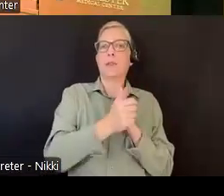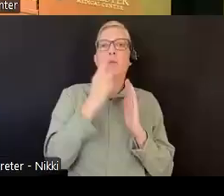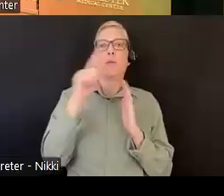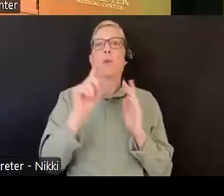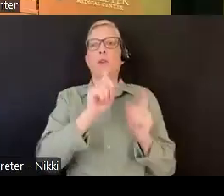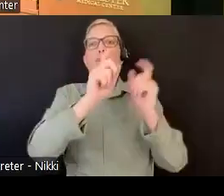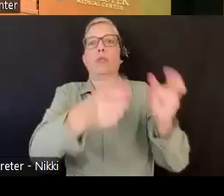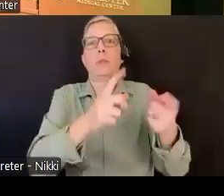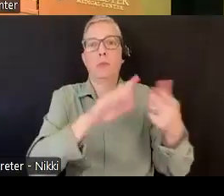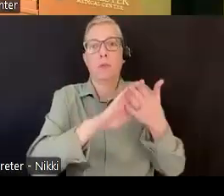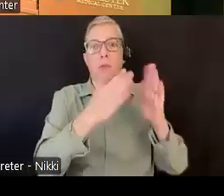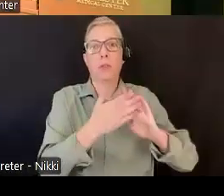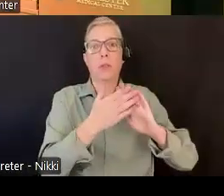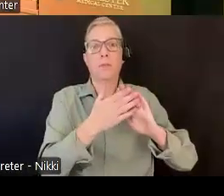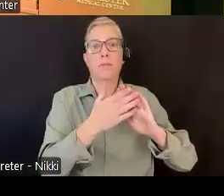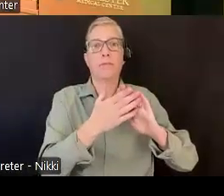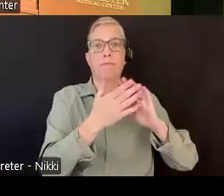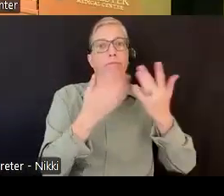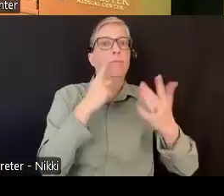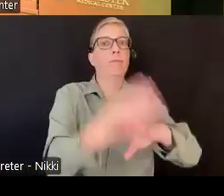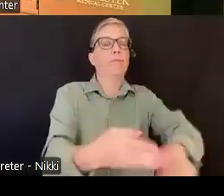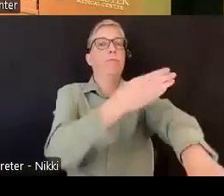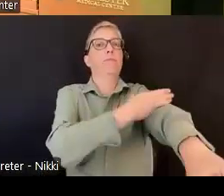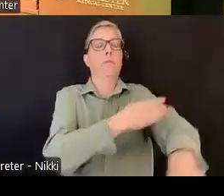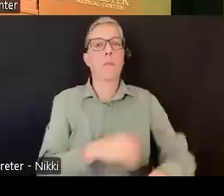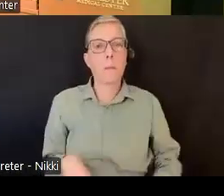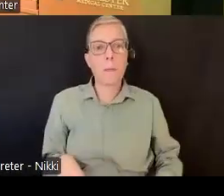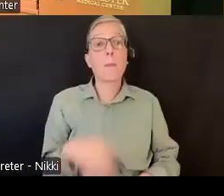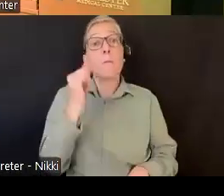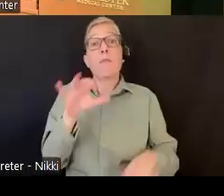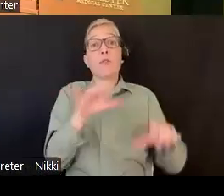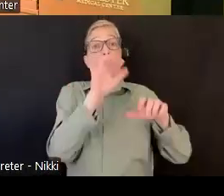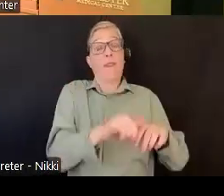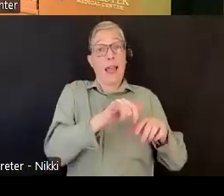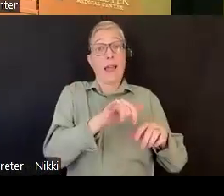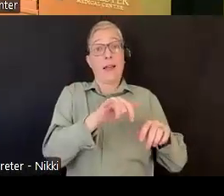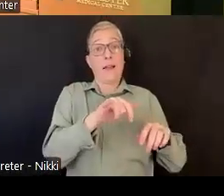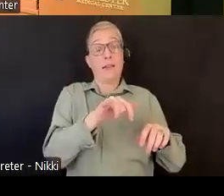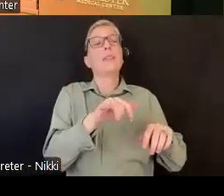hopefully that will create a road to a different sort of health world. I think that we're entering